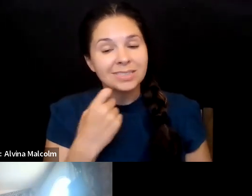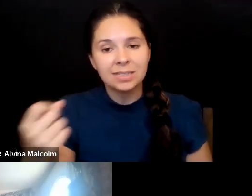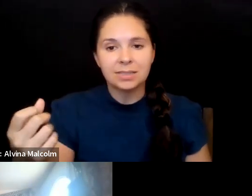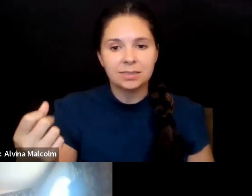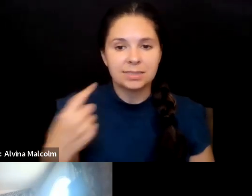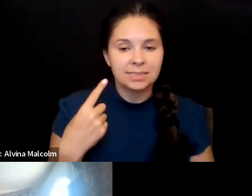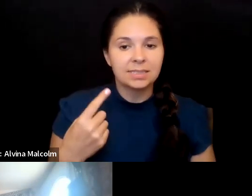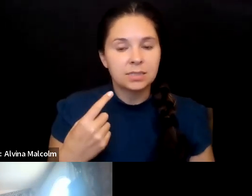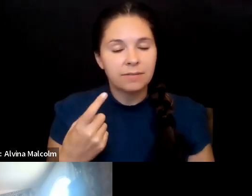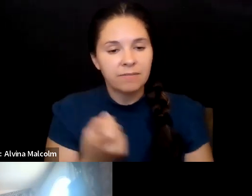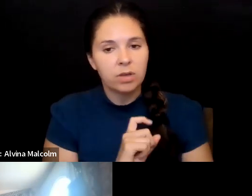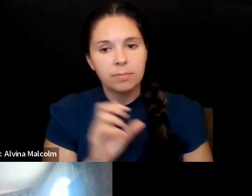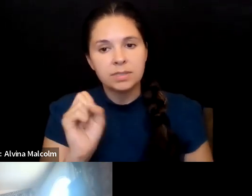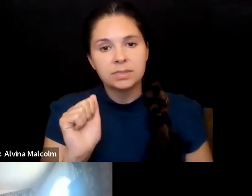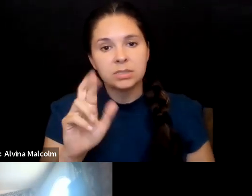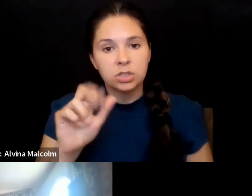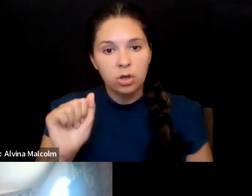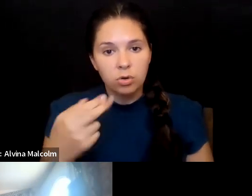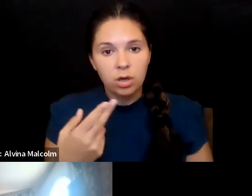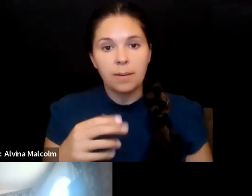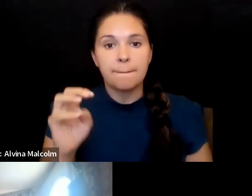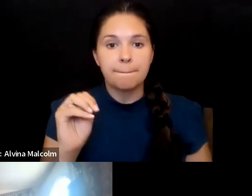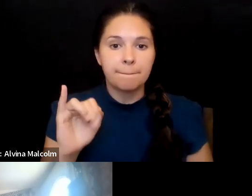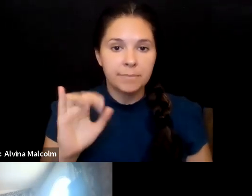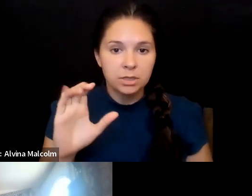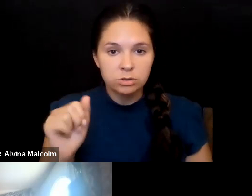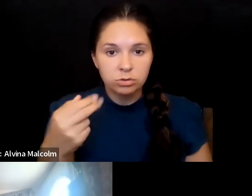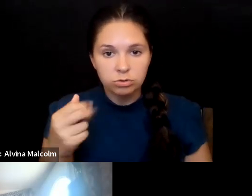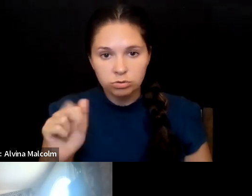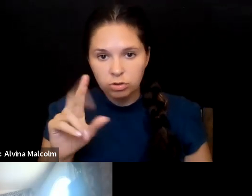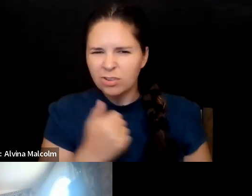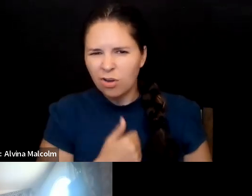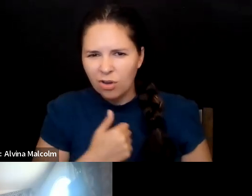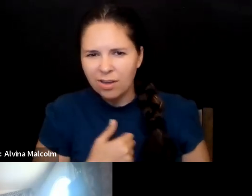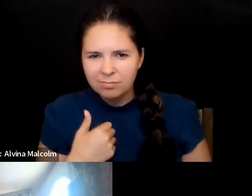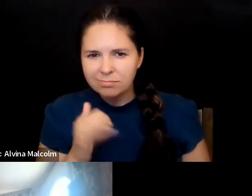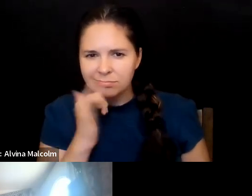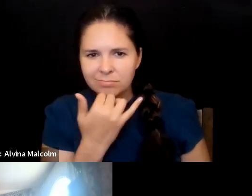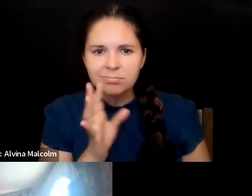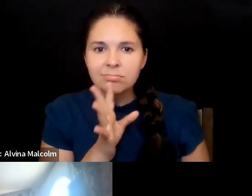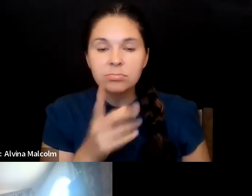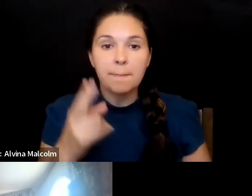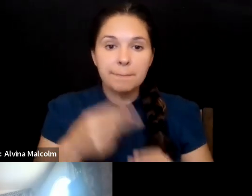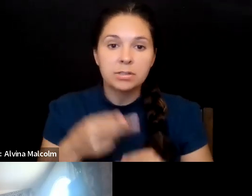directly to us for questions. We'll be happy to simulate all that we have.